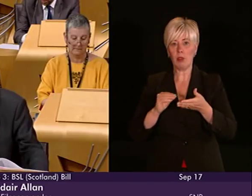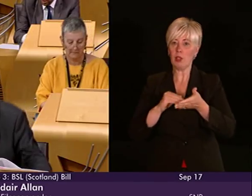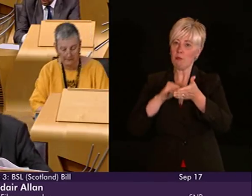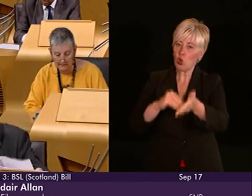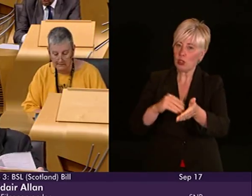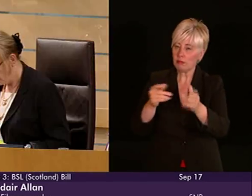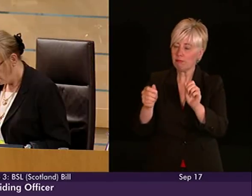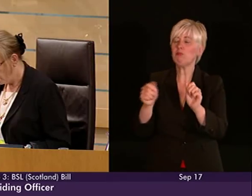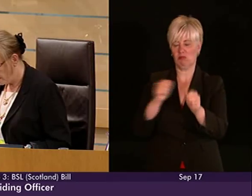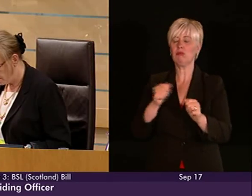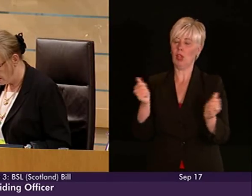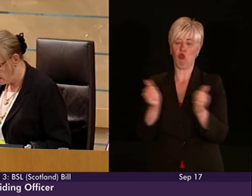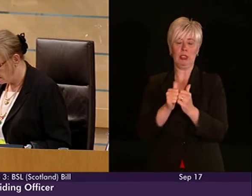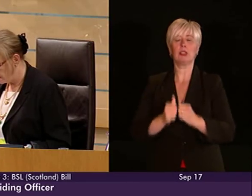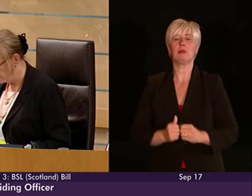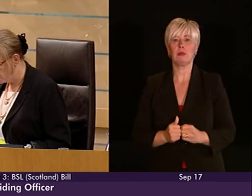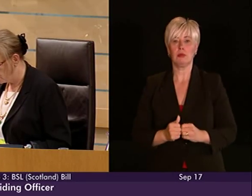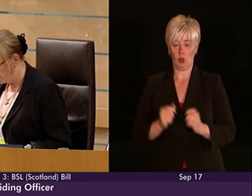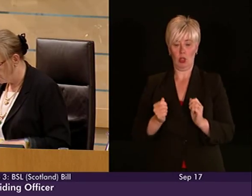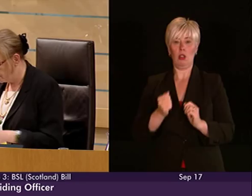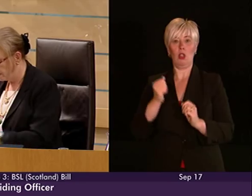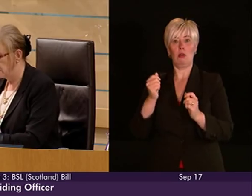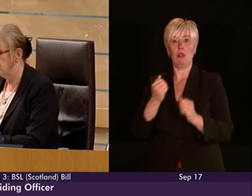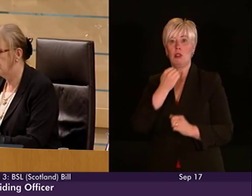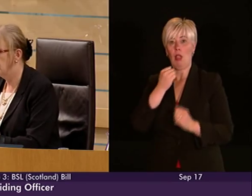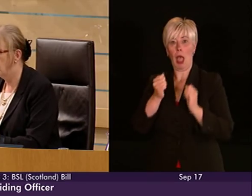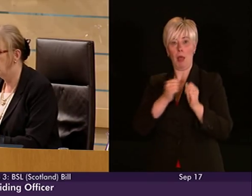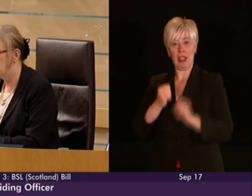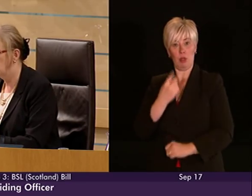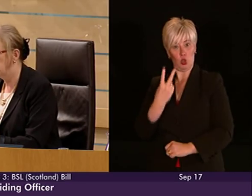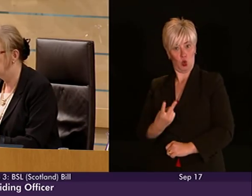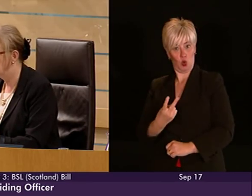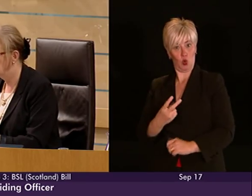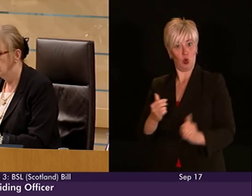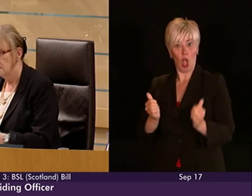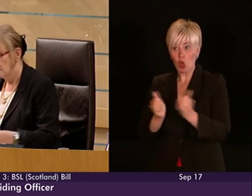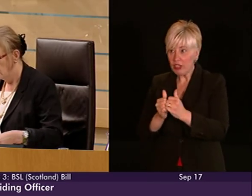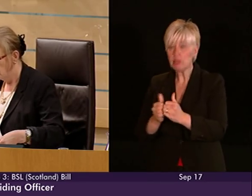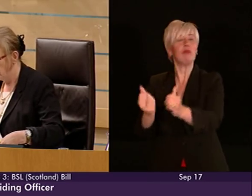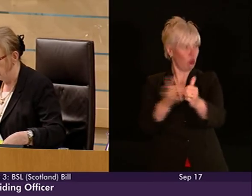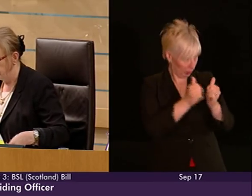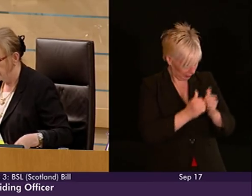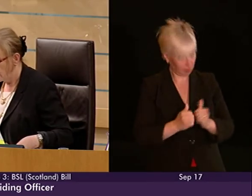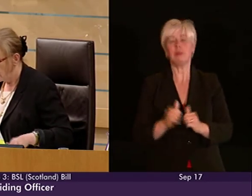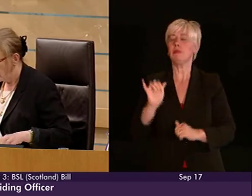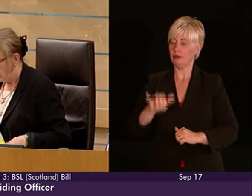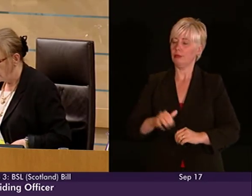The Deputy Presiding Officer: The question is, that amendment 2 be agreed to. Are we all agreed?